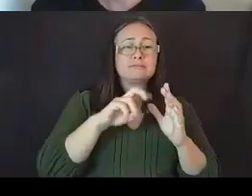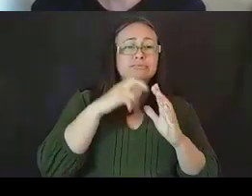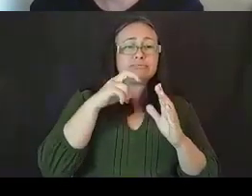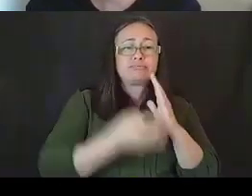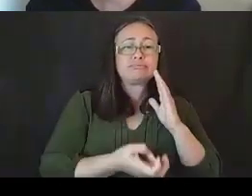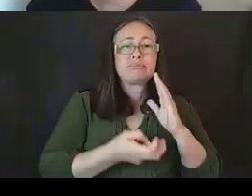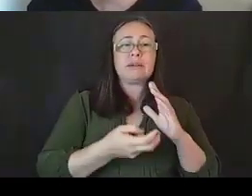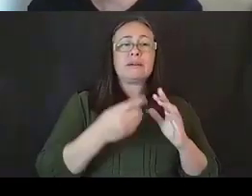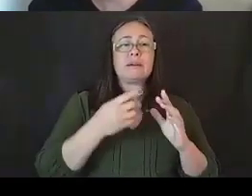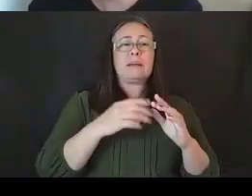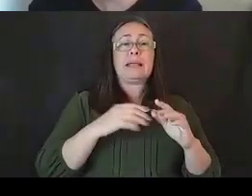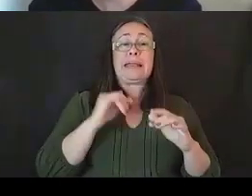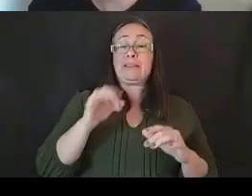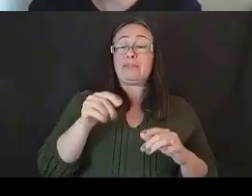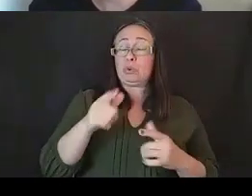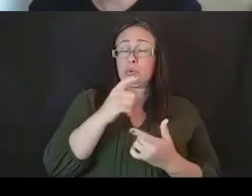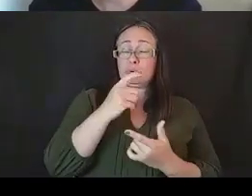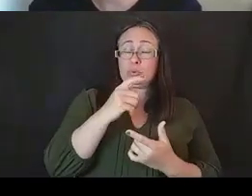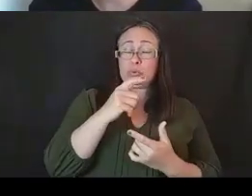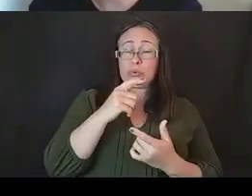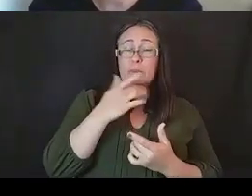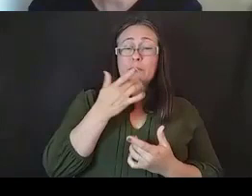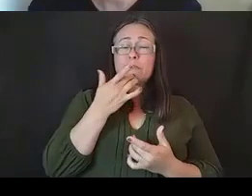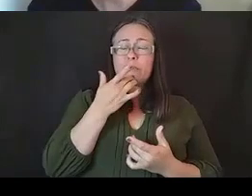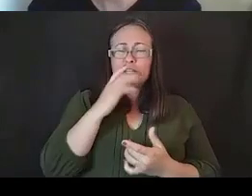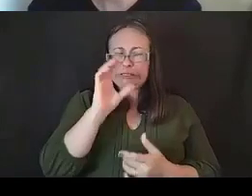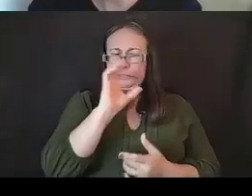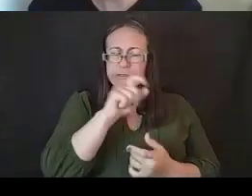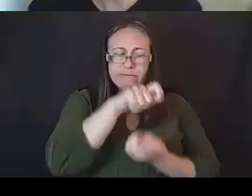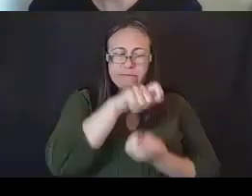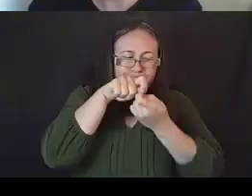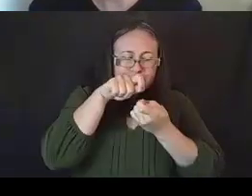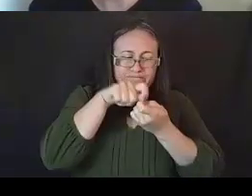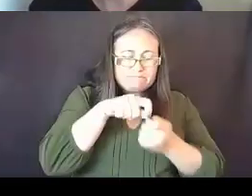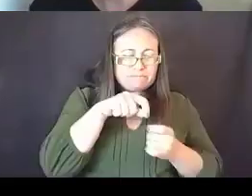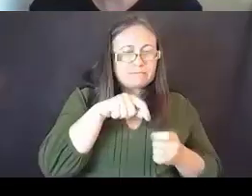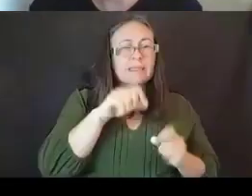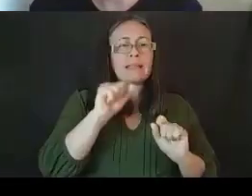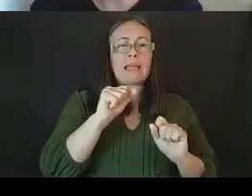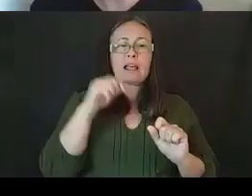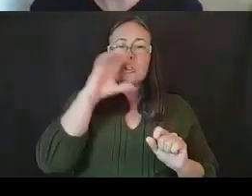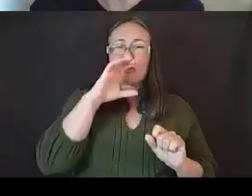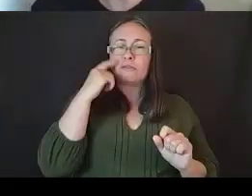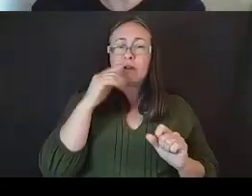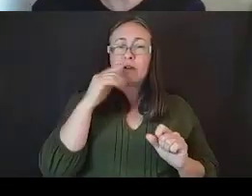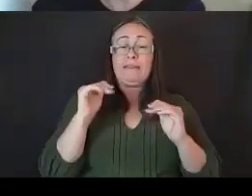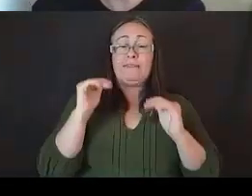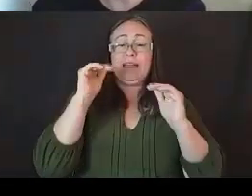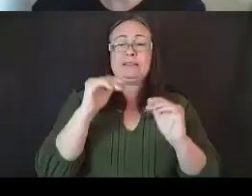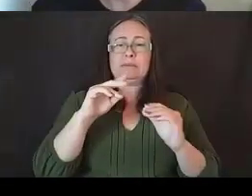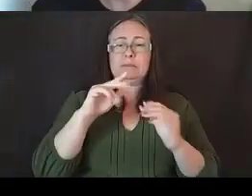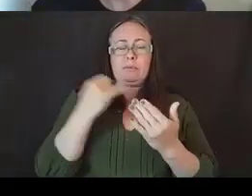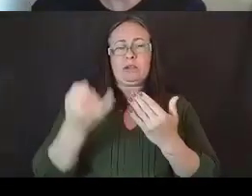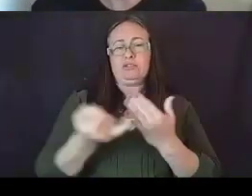and for those who prefer to precisely define what you're after, you can use the advanced project search form to find exactly what you need.